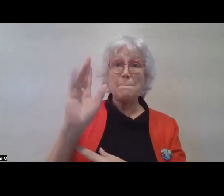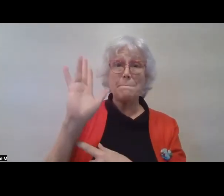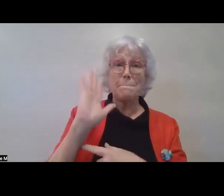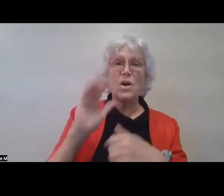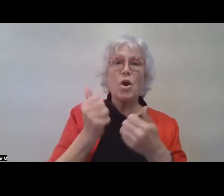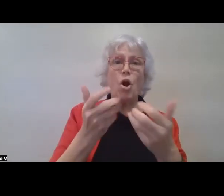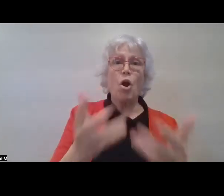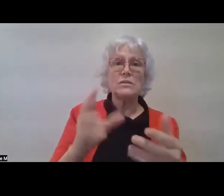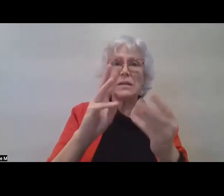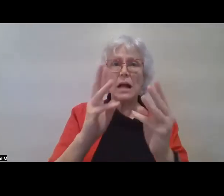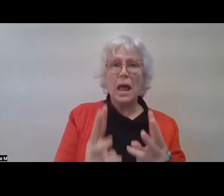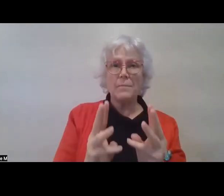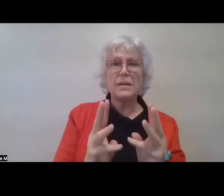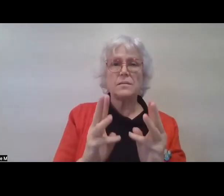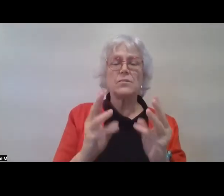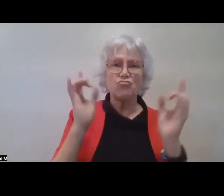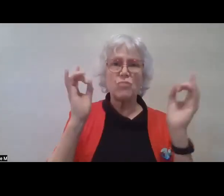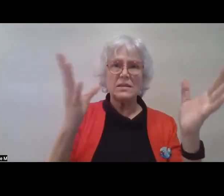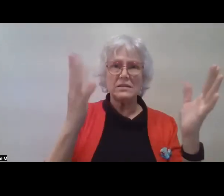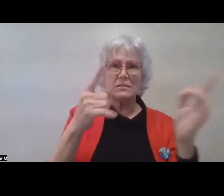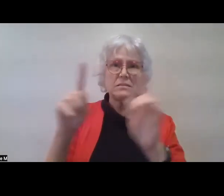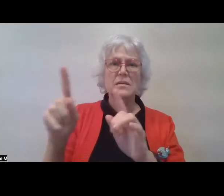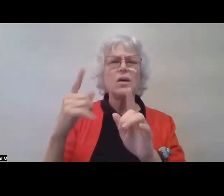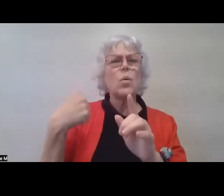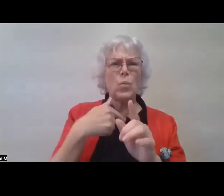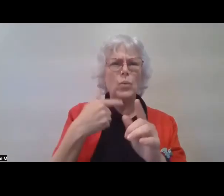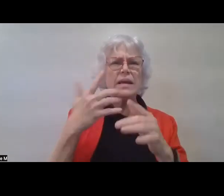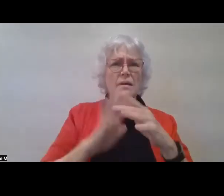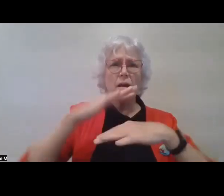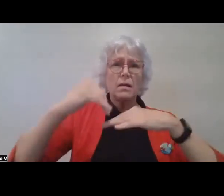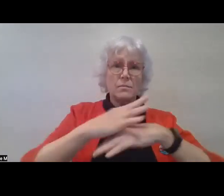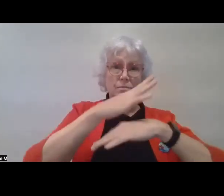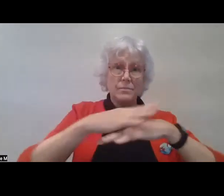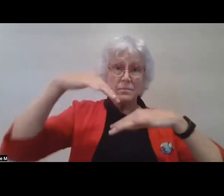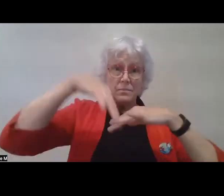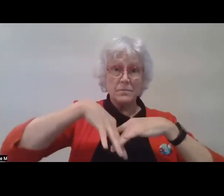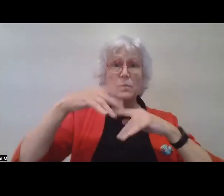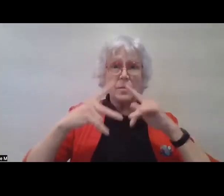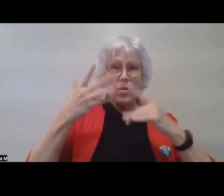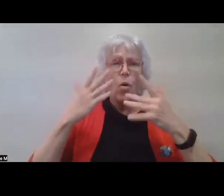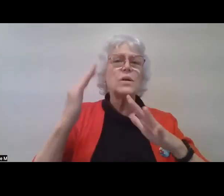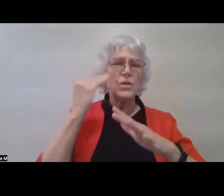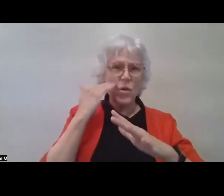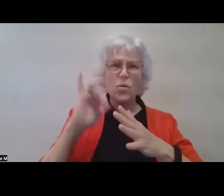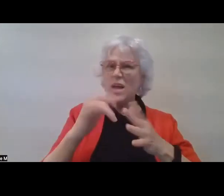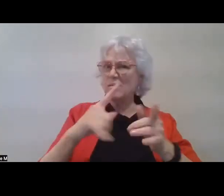us who are indigenous have known this for years! Our voices have gone unheard, and our direction unfollowed. When I think